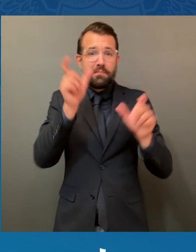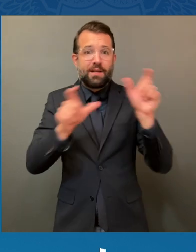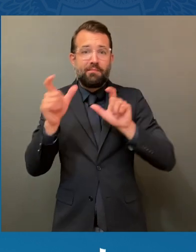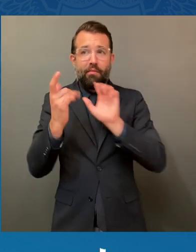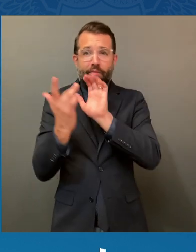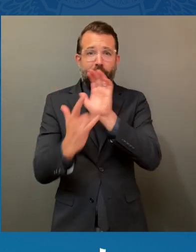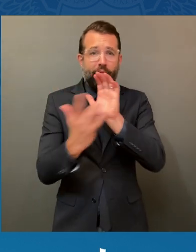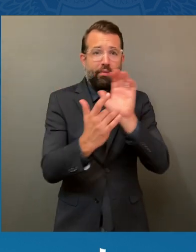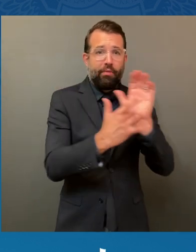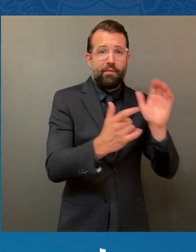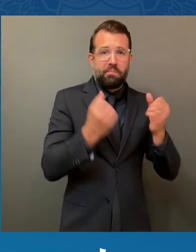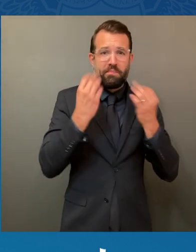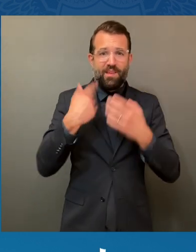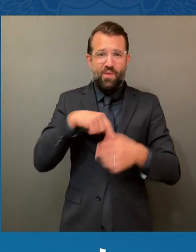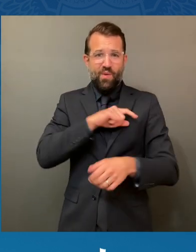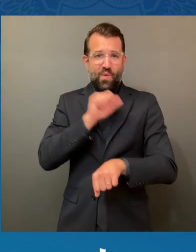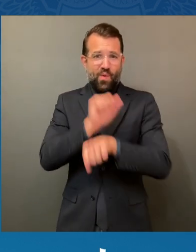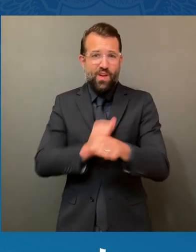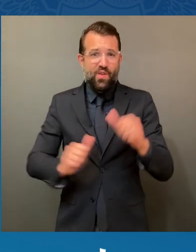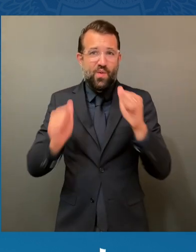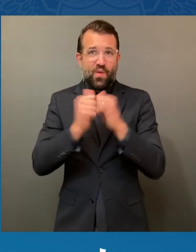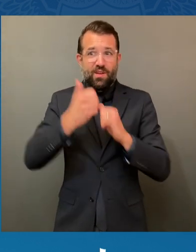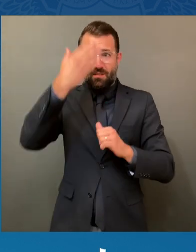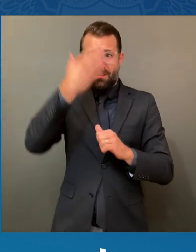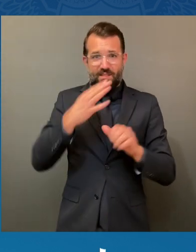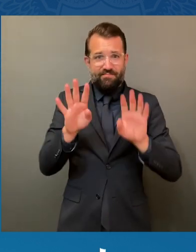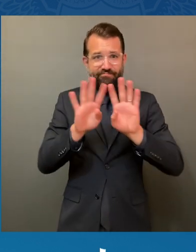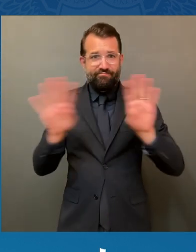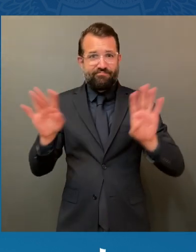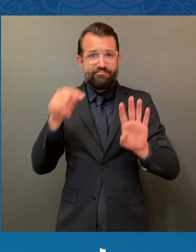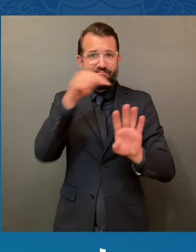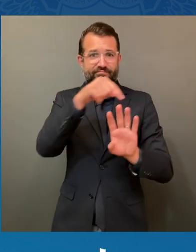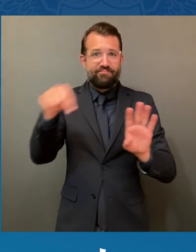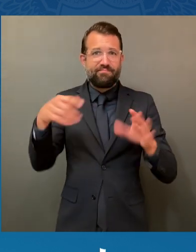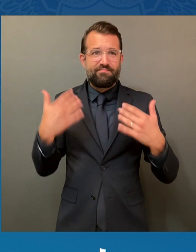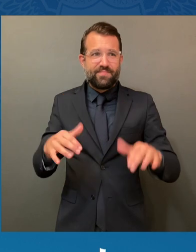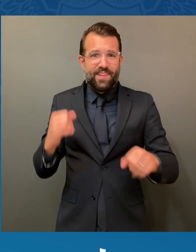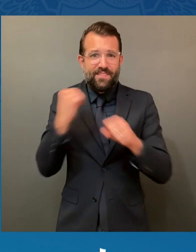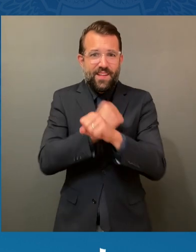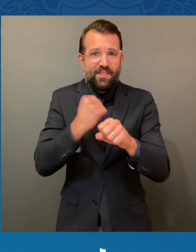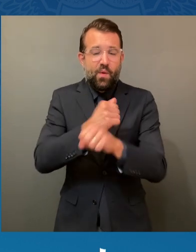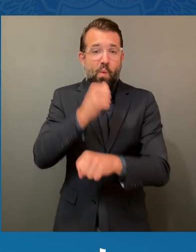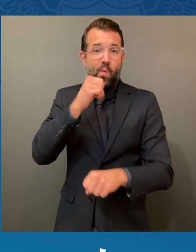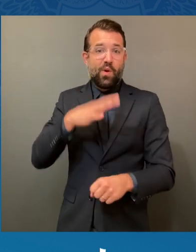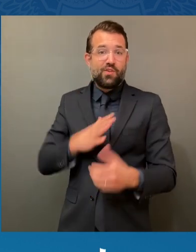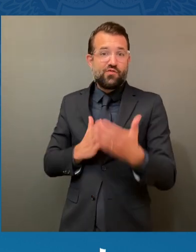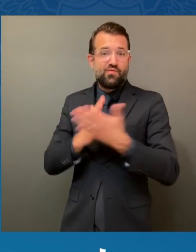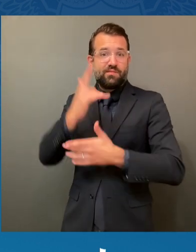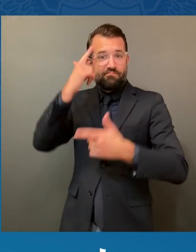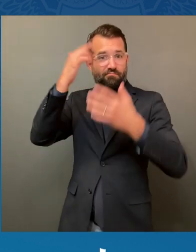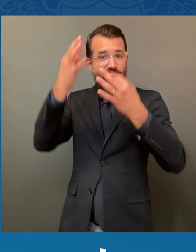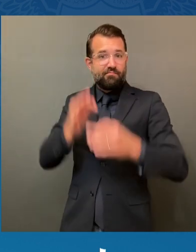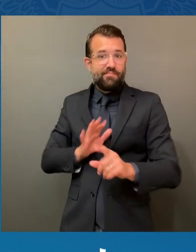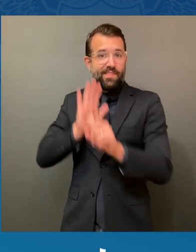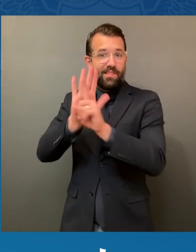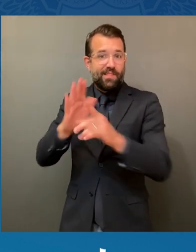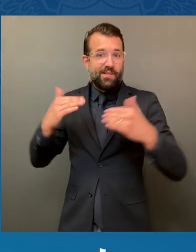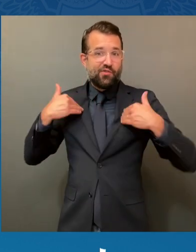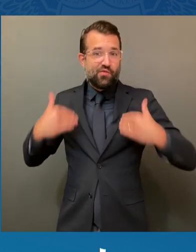You are on the frontlines, fighting for women's rights to make decisions about their own bodies and voter's rights